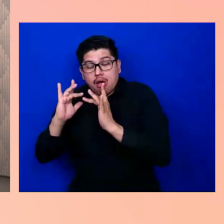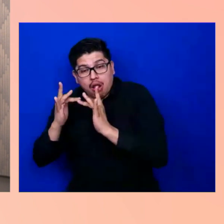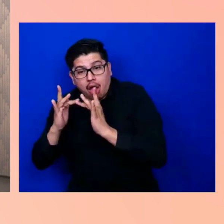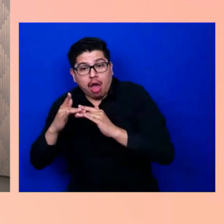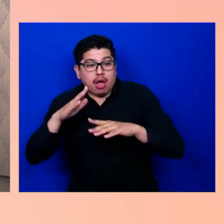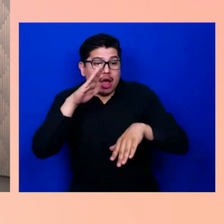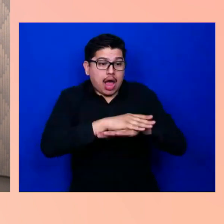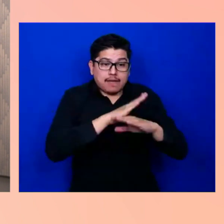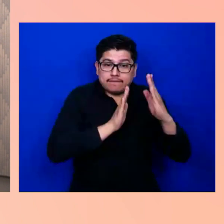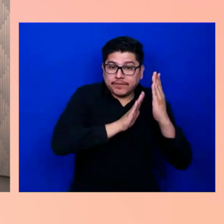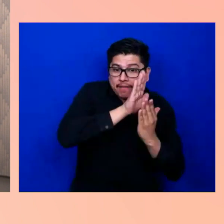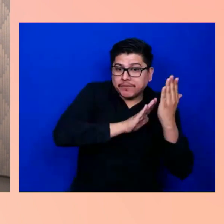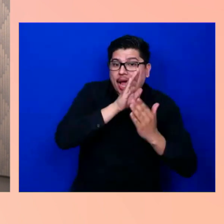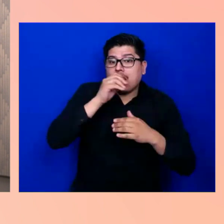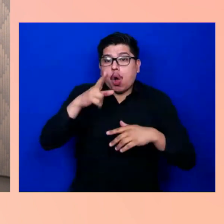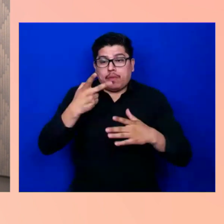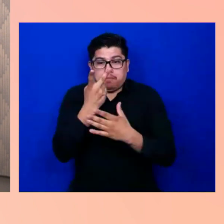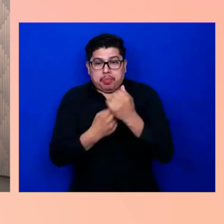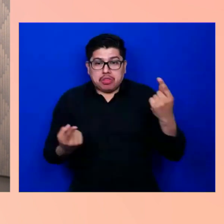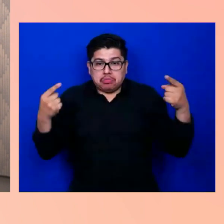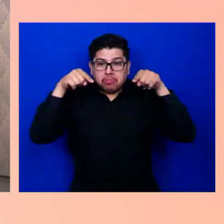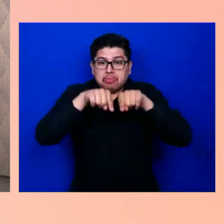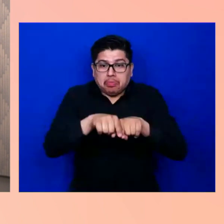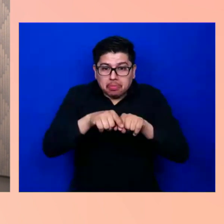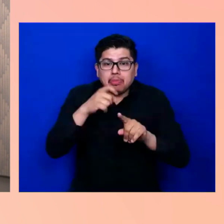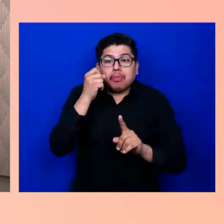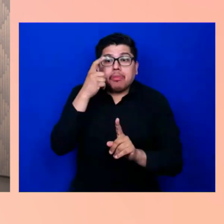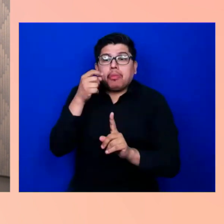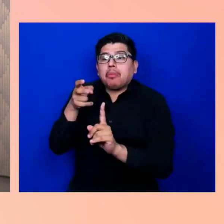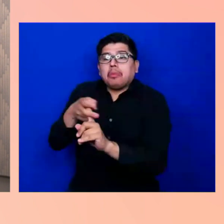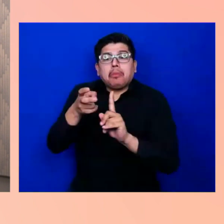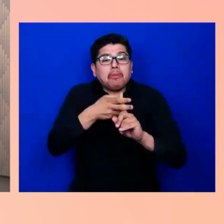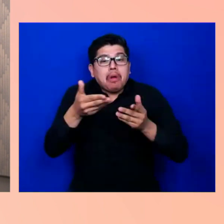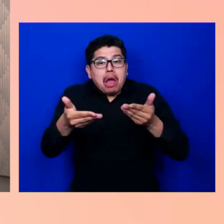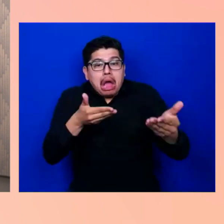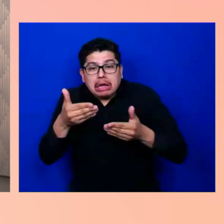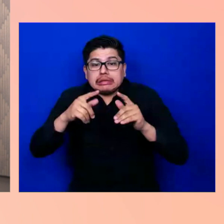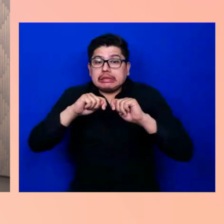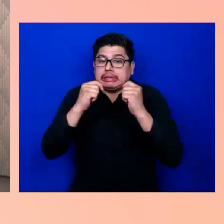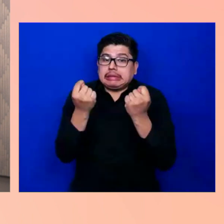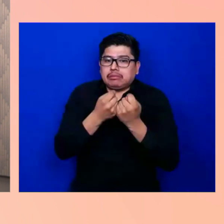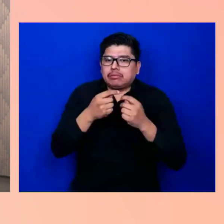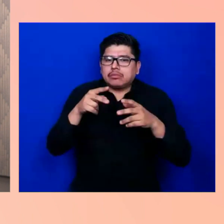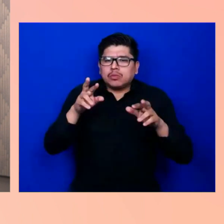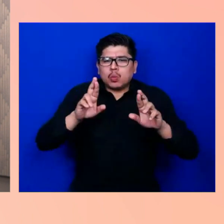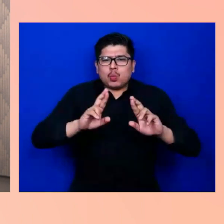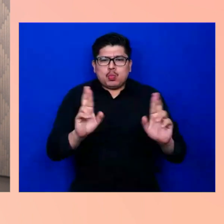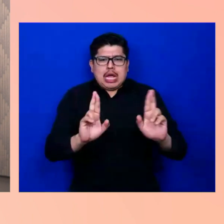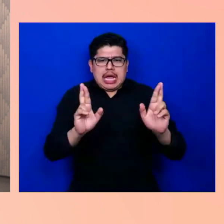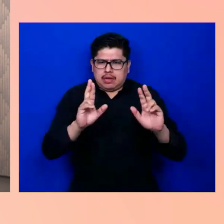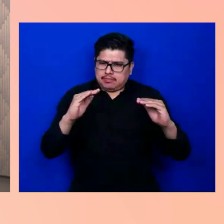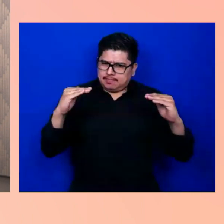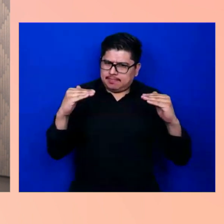Recruiter and hiring team readiness are also key to the equation. We know traditional recruiting practices